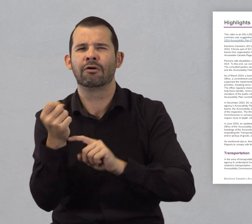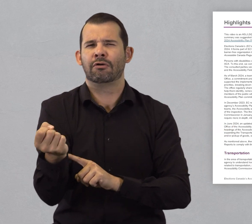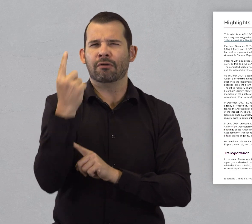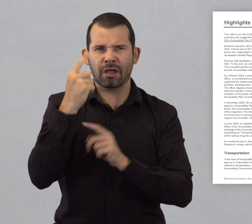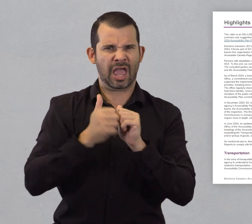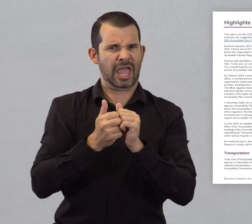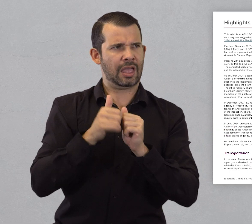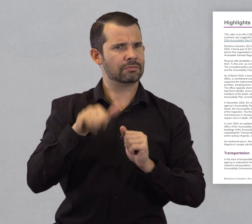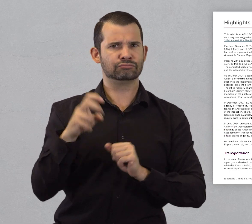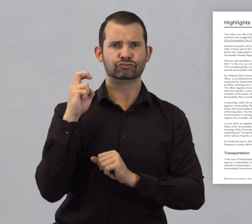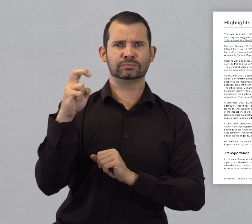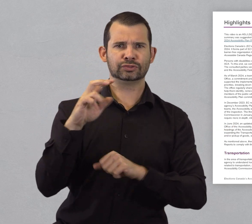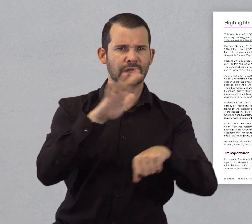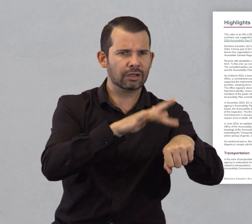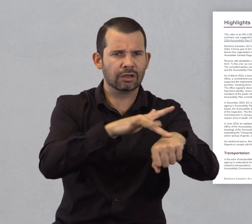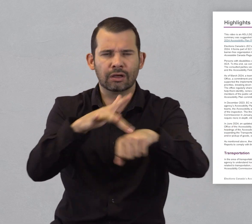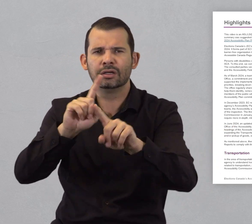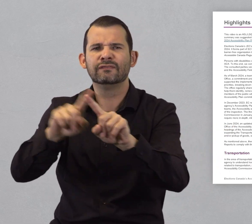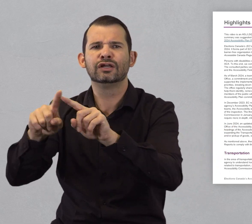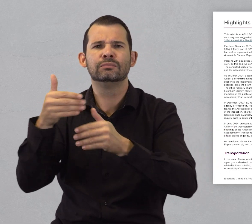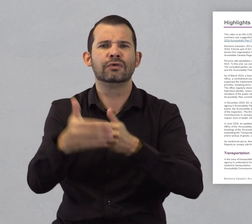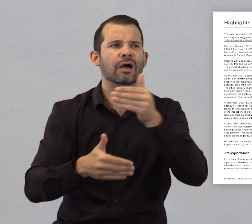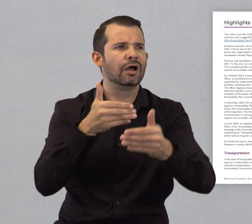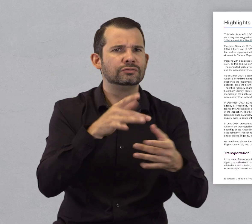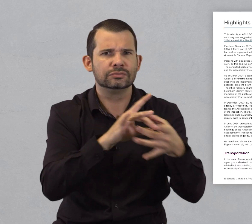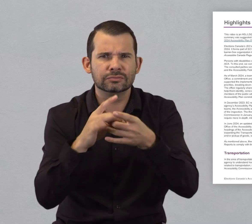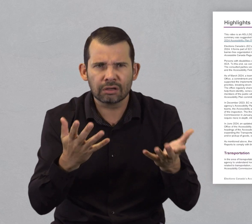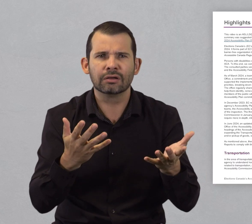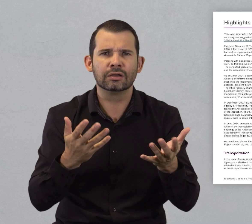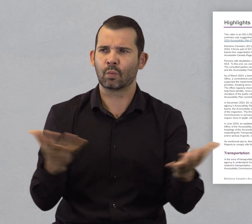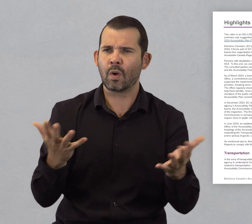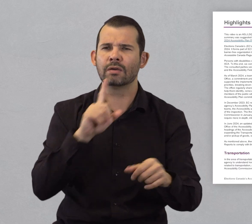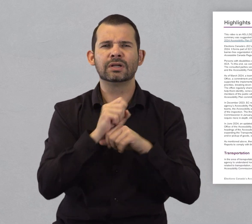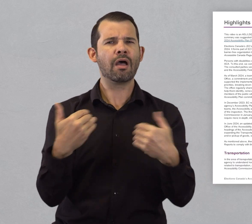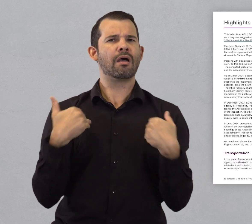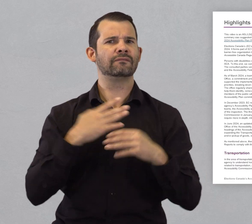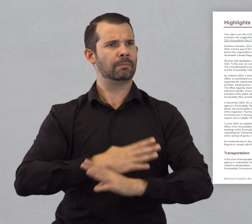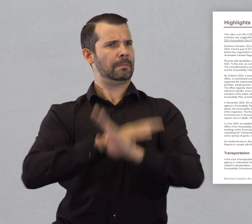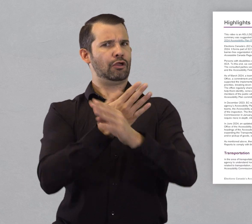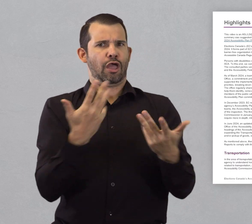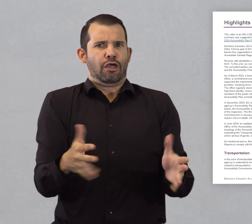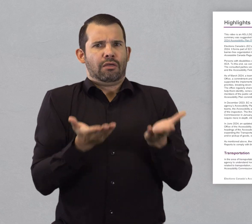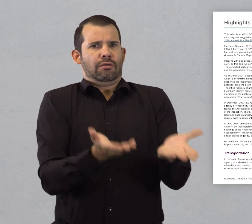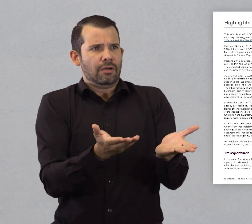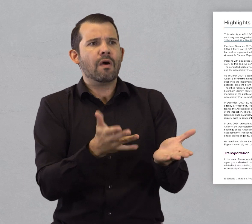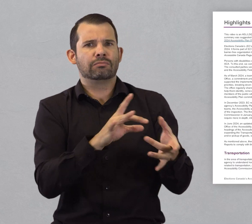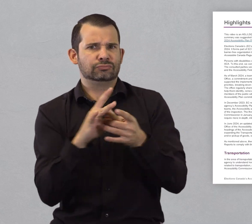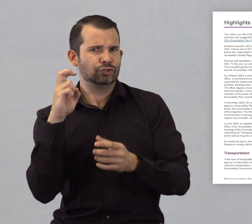how transportation touches on various processes and what barriers currently exist related to